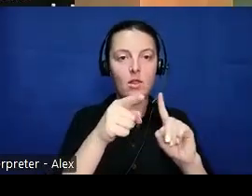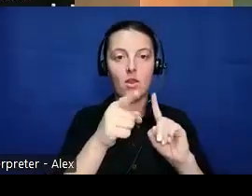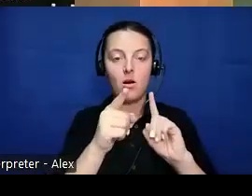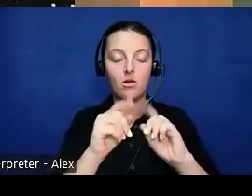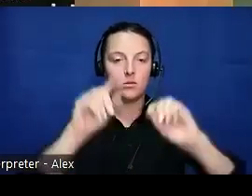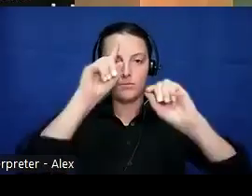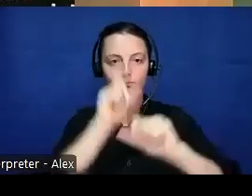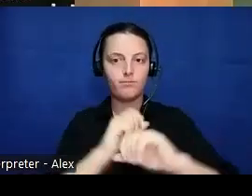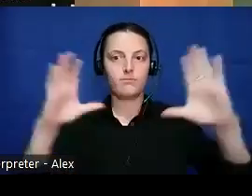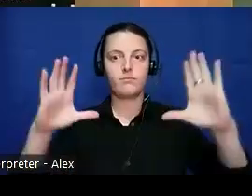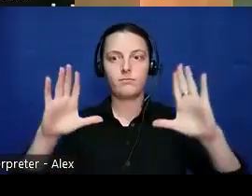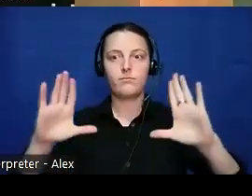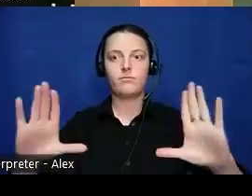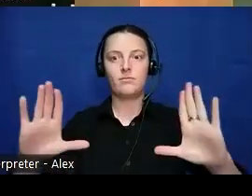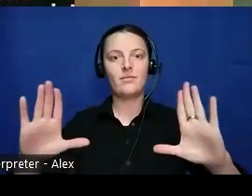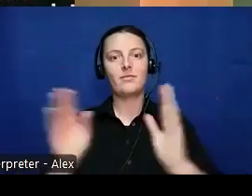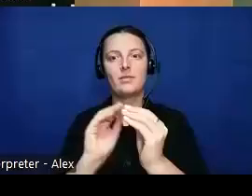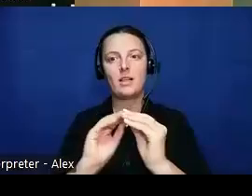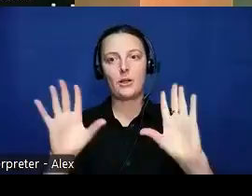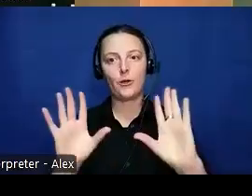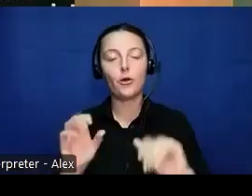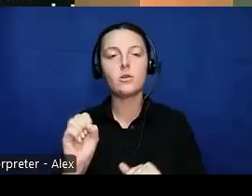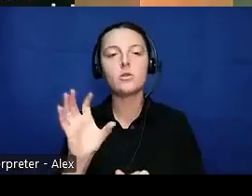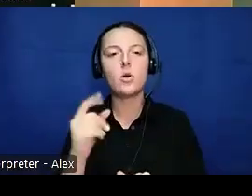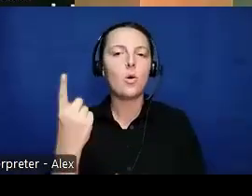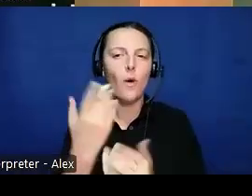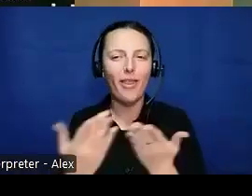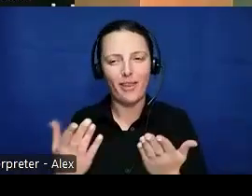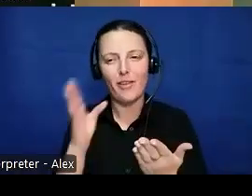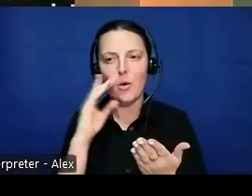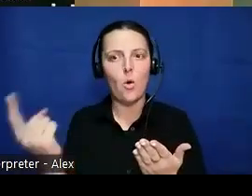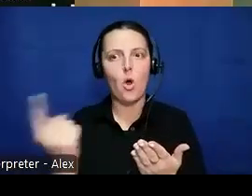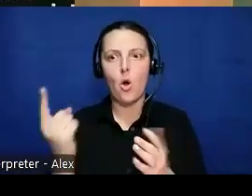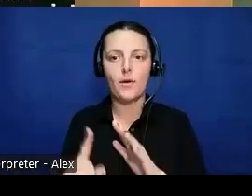uh thing that always comes up is yeah, what about what about obesity? What about smoking? What about